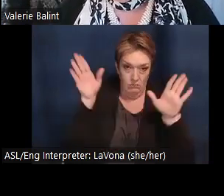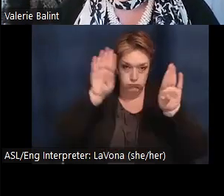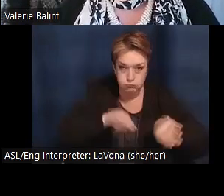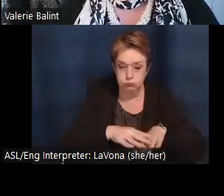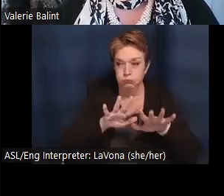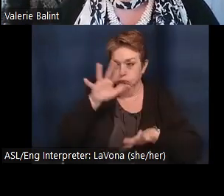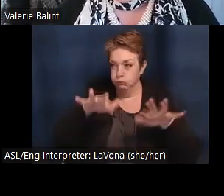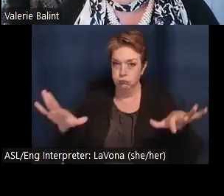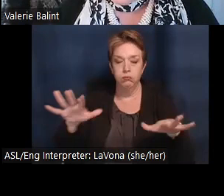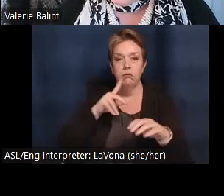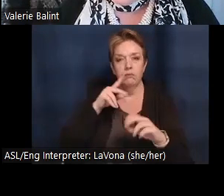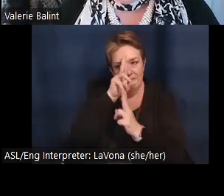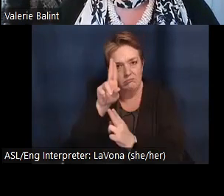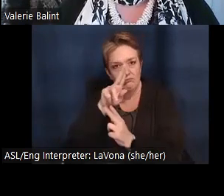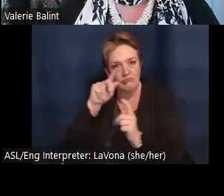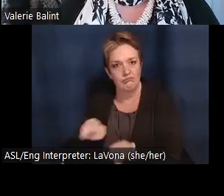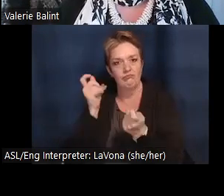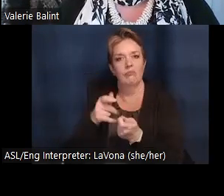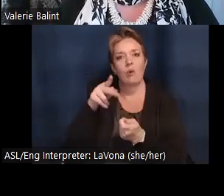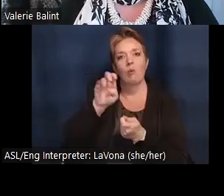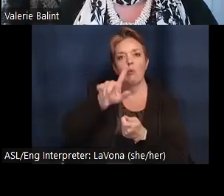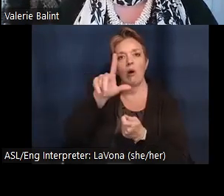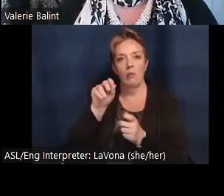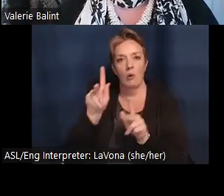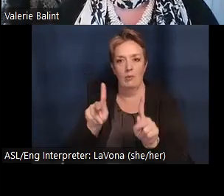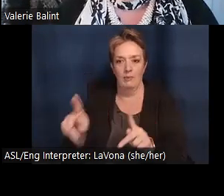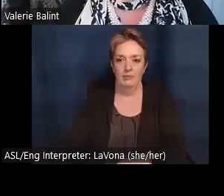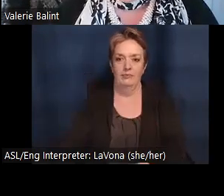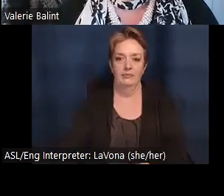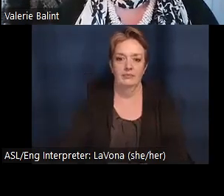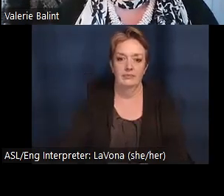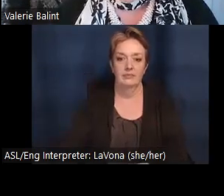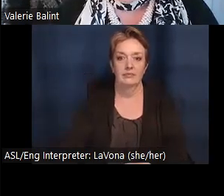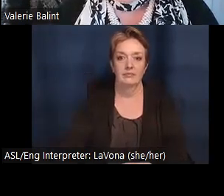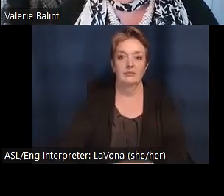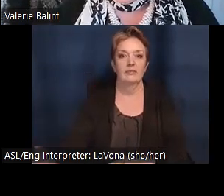Soak in the natural beauty while standing in a kiva, a space used for rites and meetings.